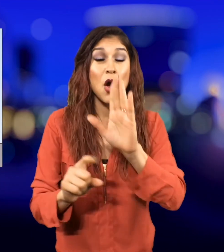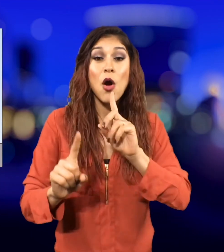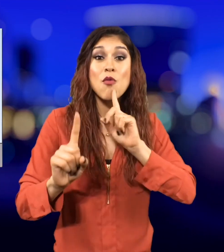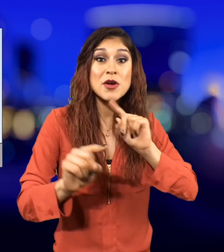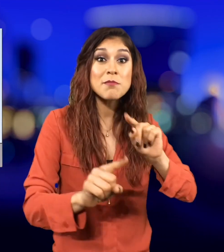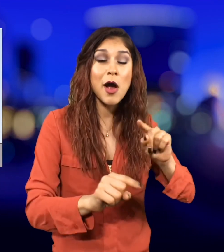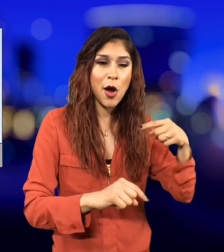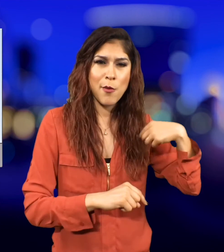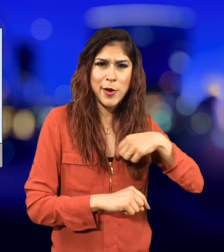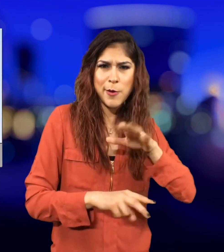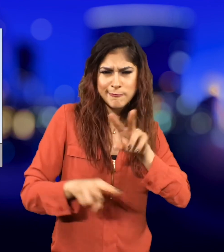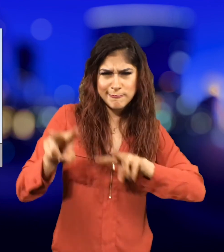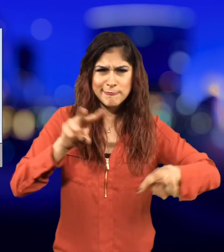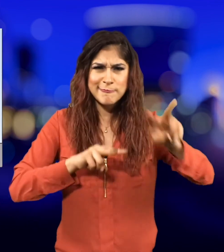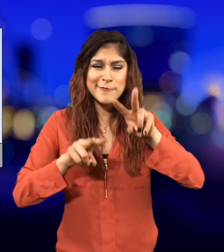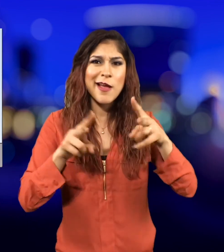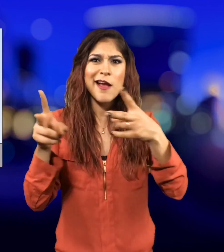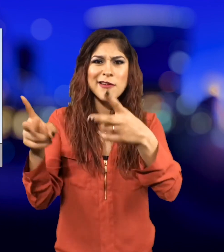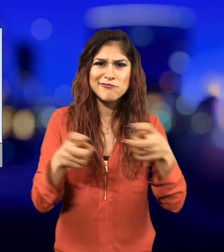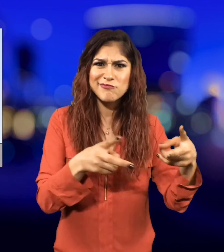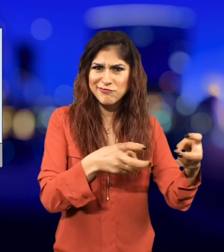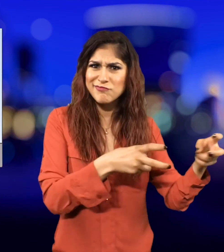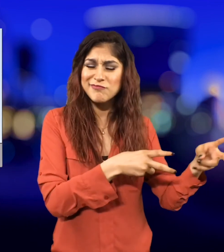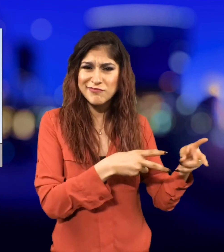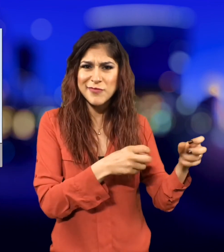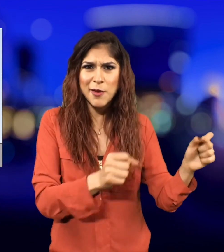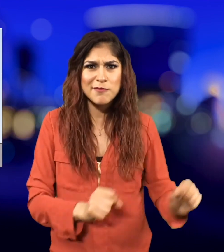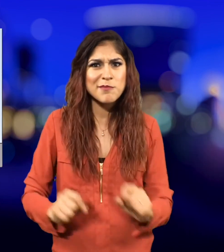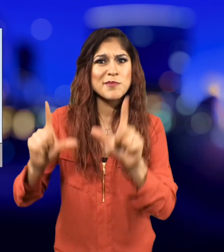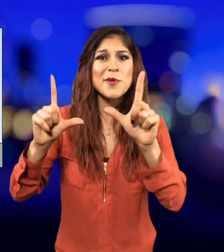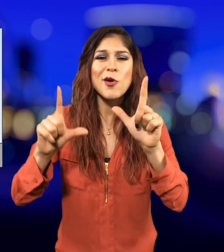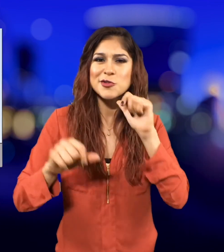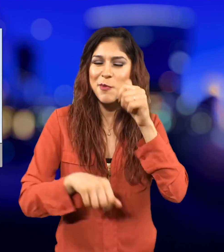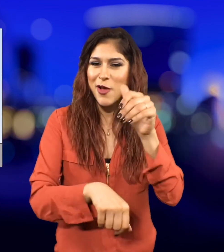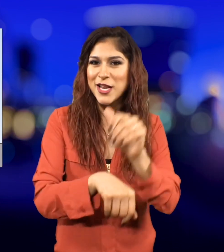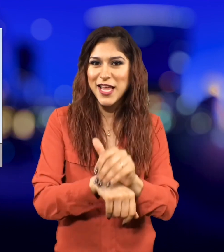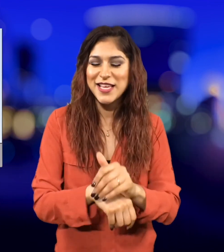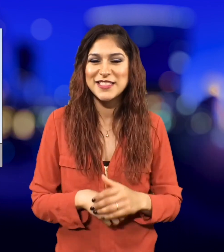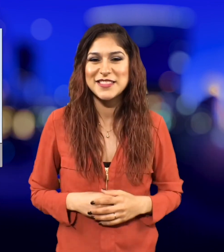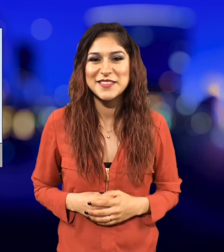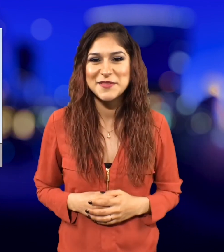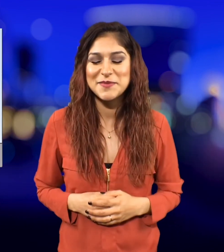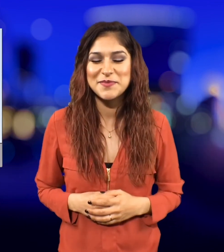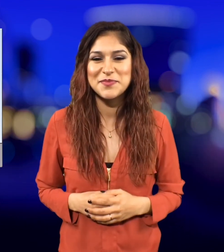We will share some of the responses in our broadcast.